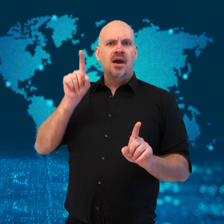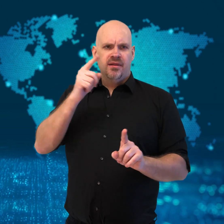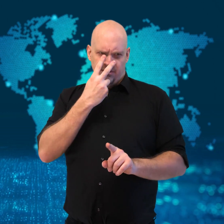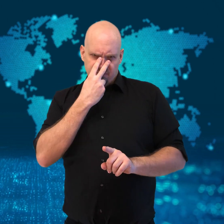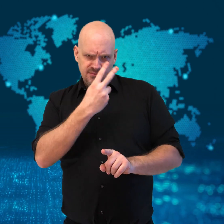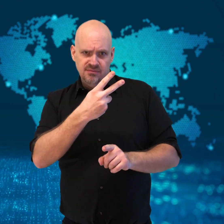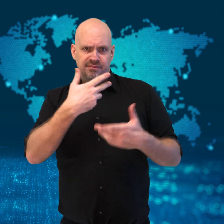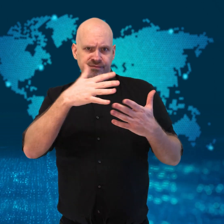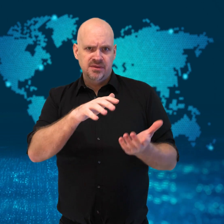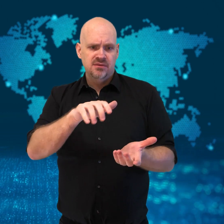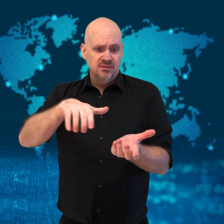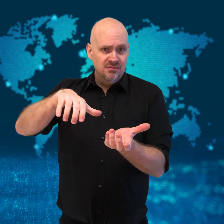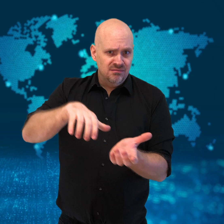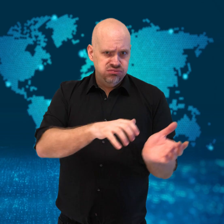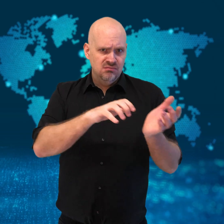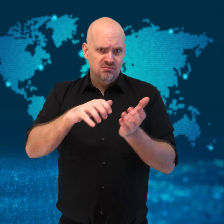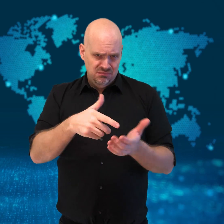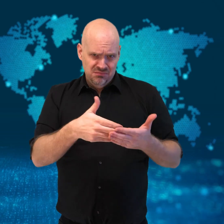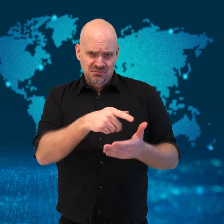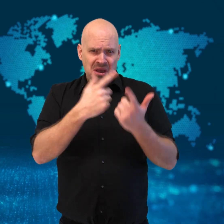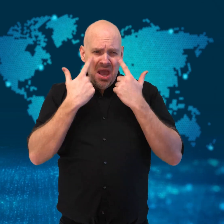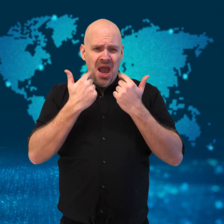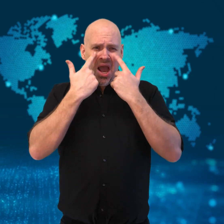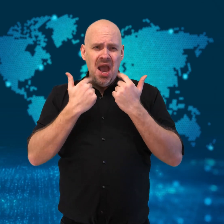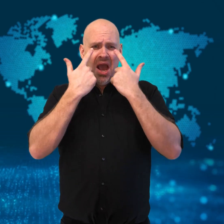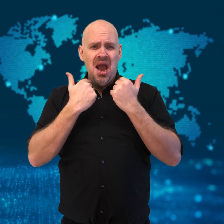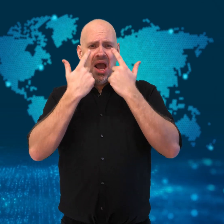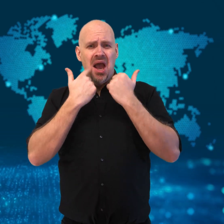It was then that he had inhaled the water.